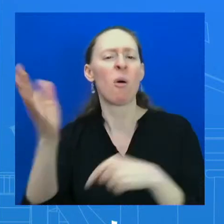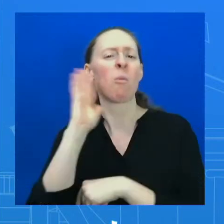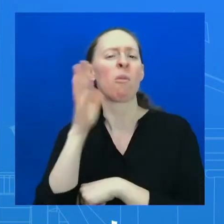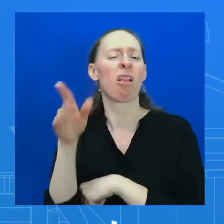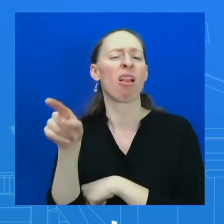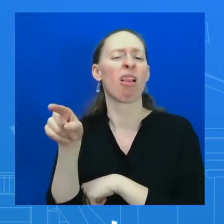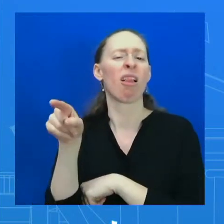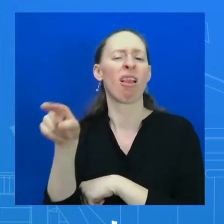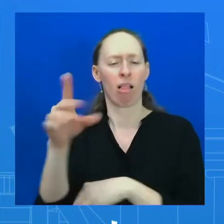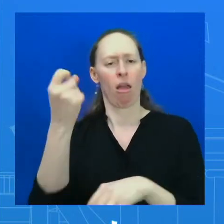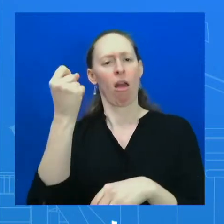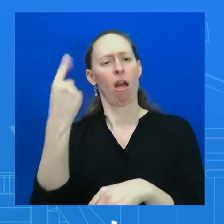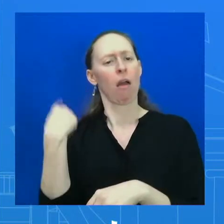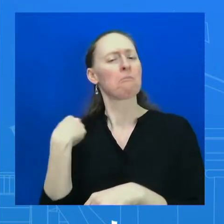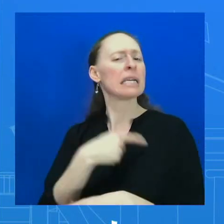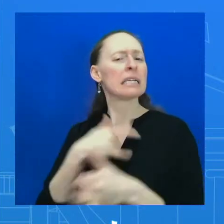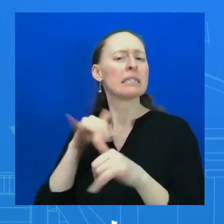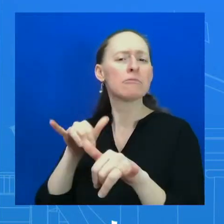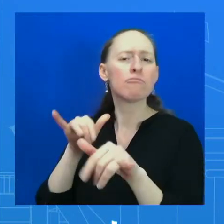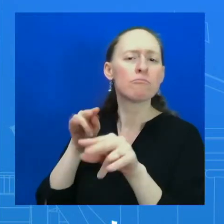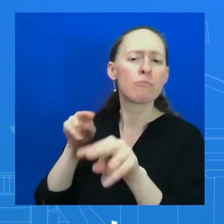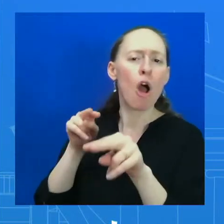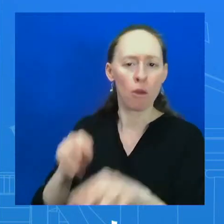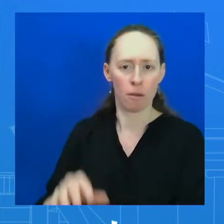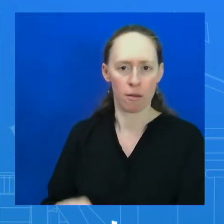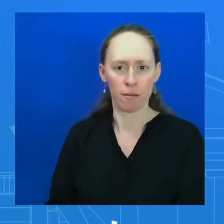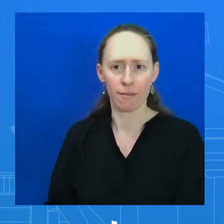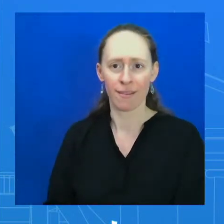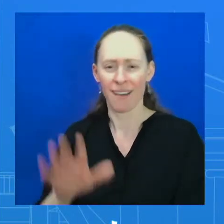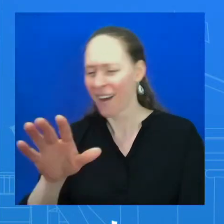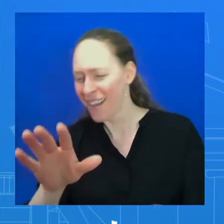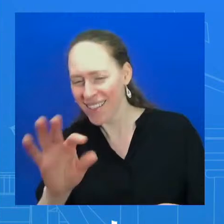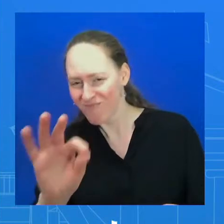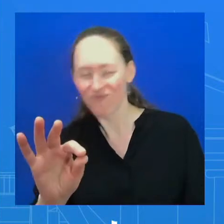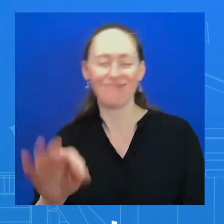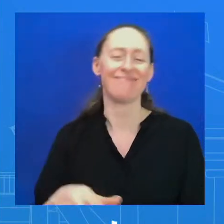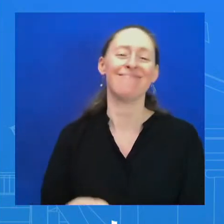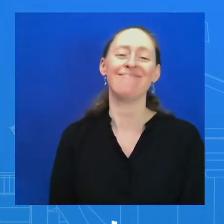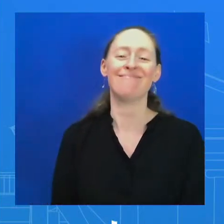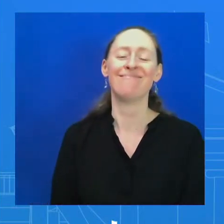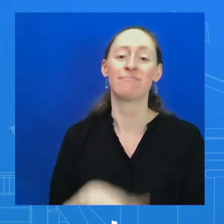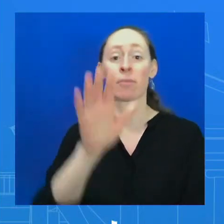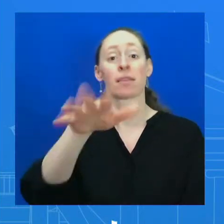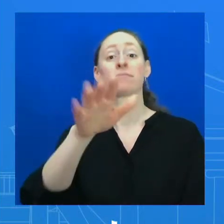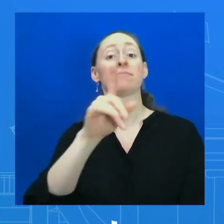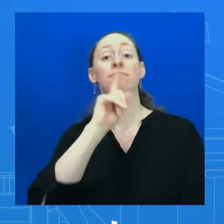keep -- God bless you -- we're always going to monitor -- monitor the economic impacts of any --